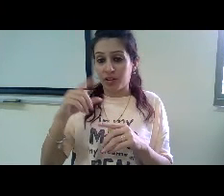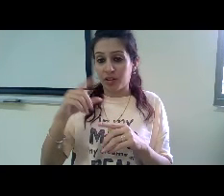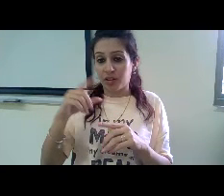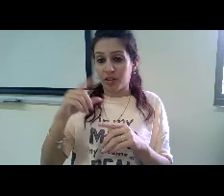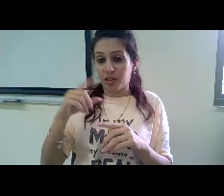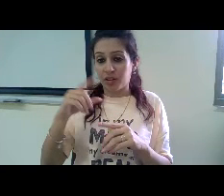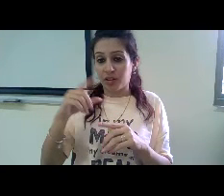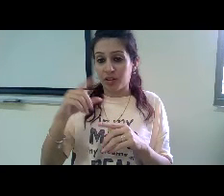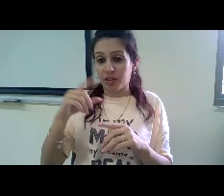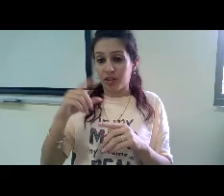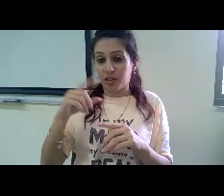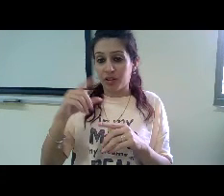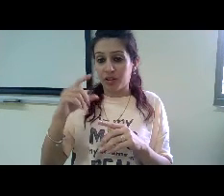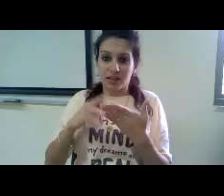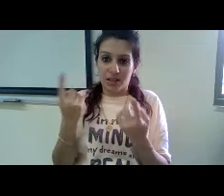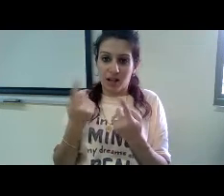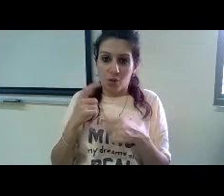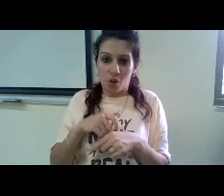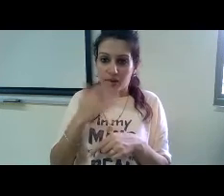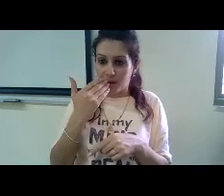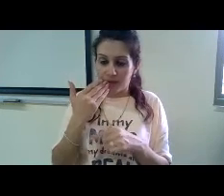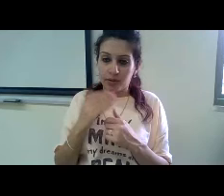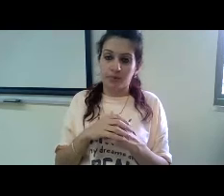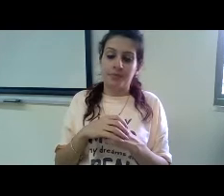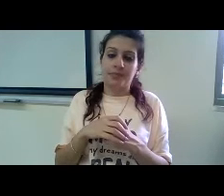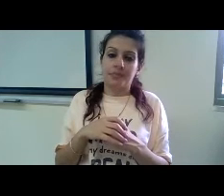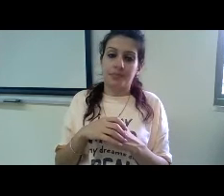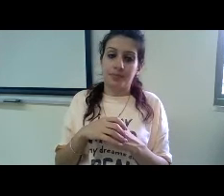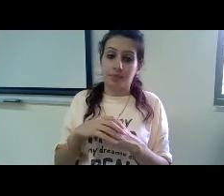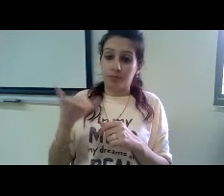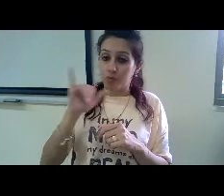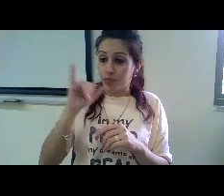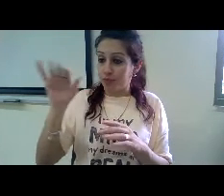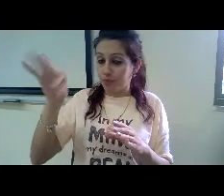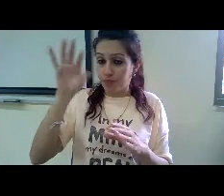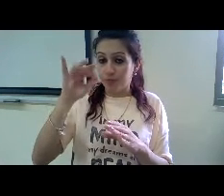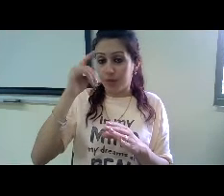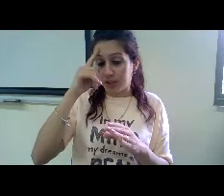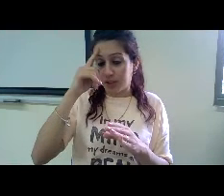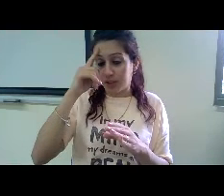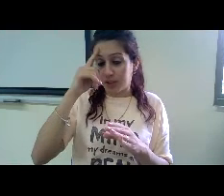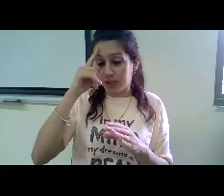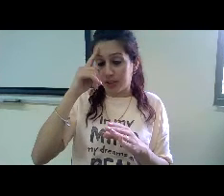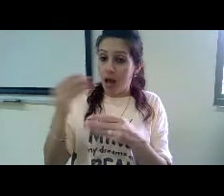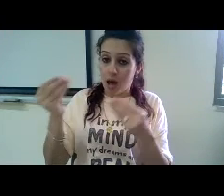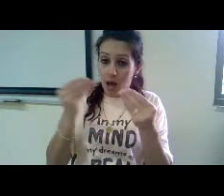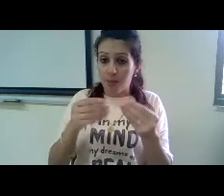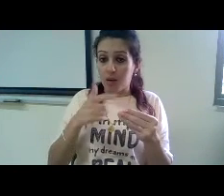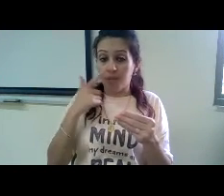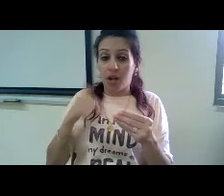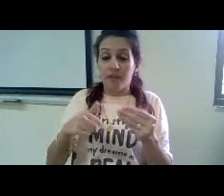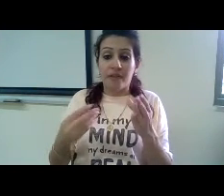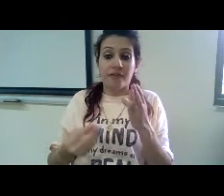experiment with instead of one gram of salt putting in one Decagram or one